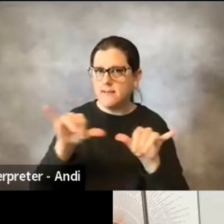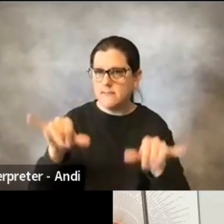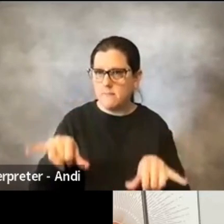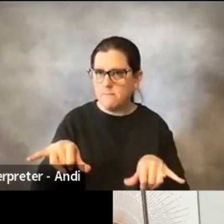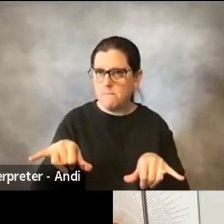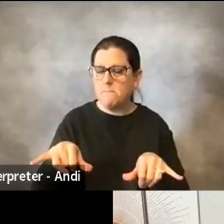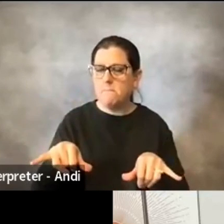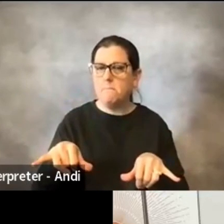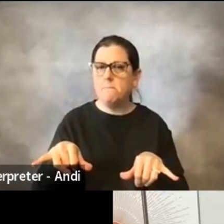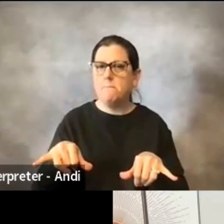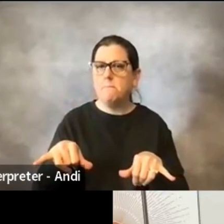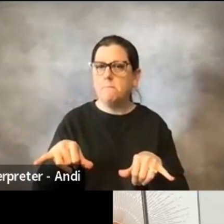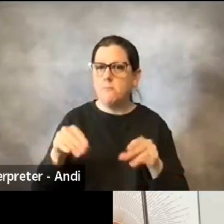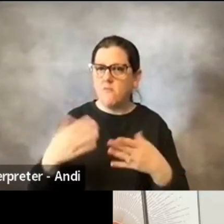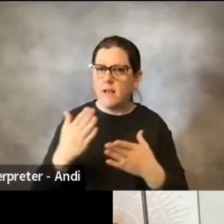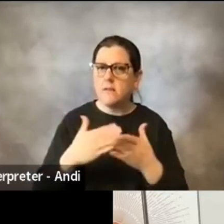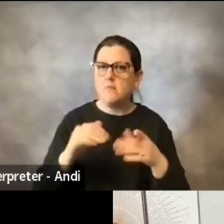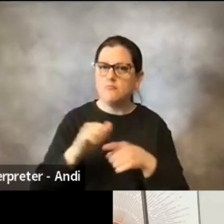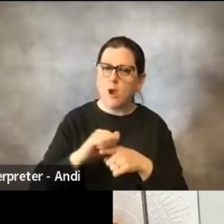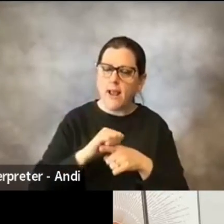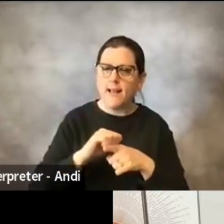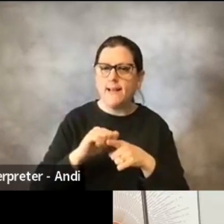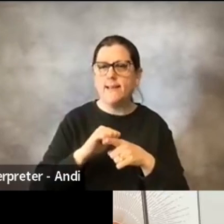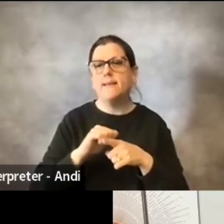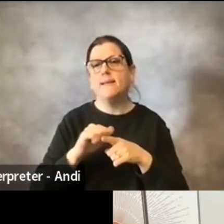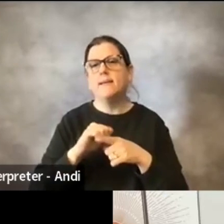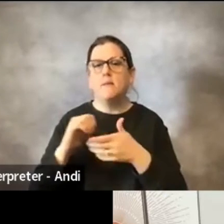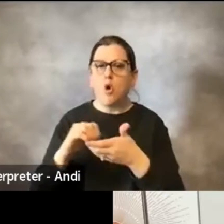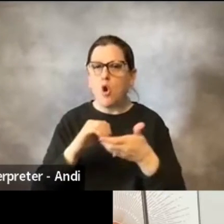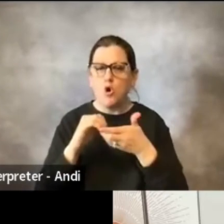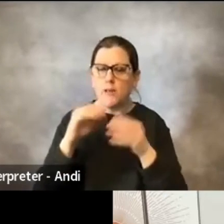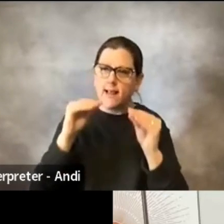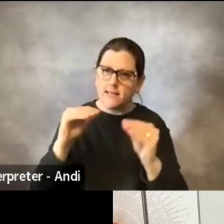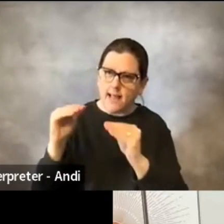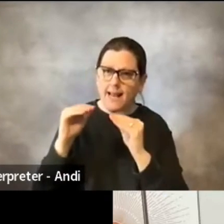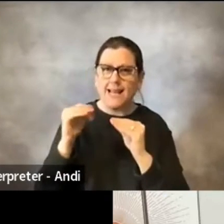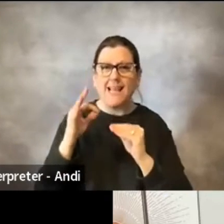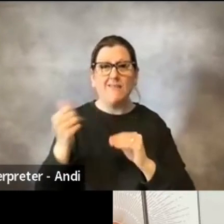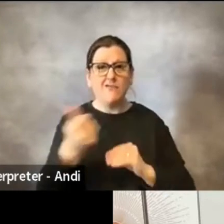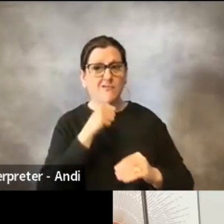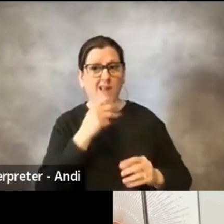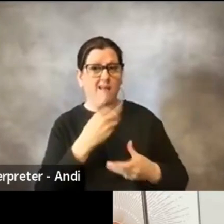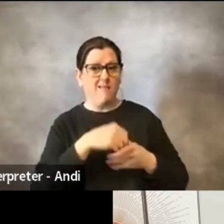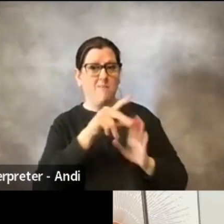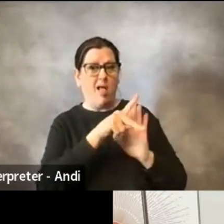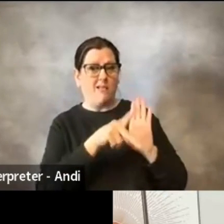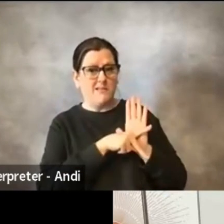and doing some training and educating and partnering with that system. If you're not a policy state, what are some